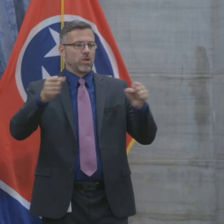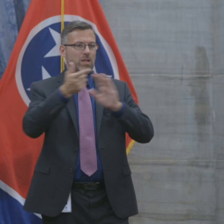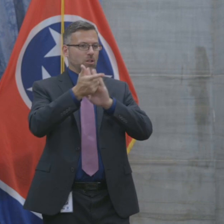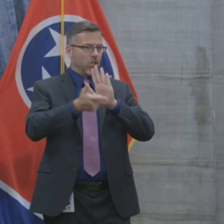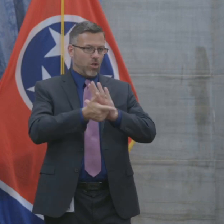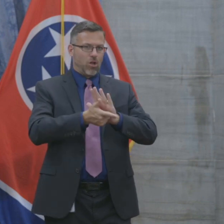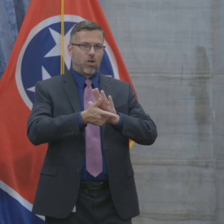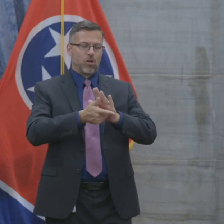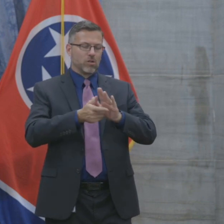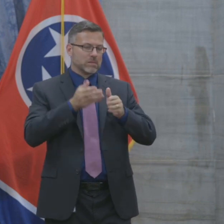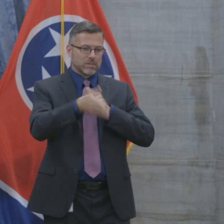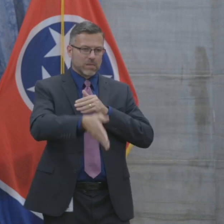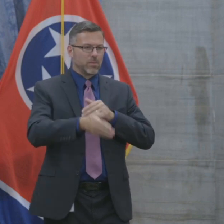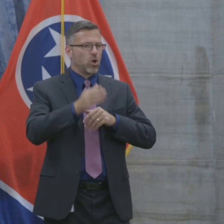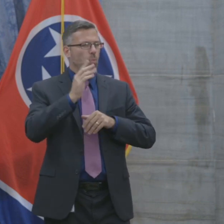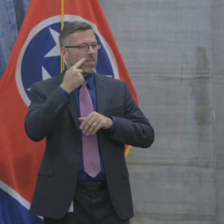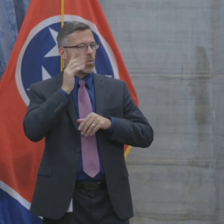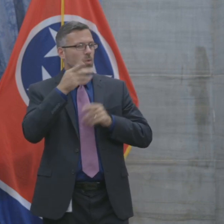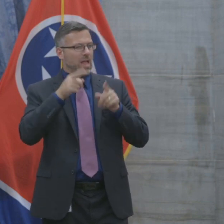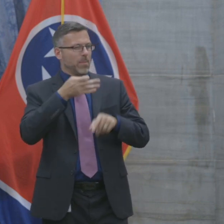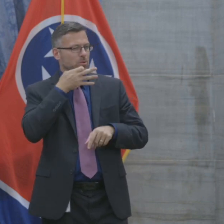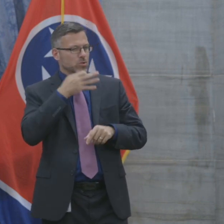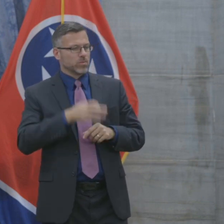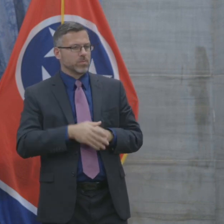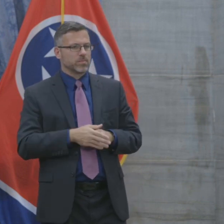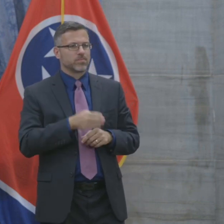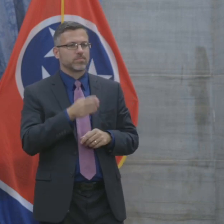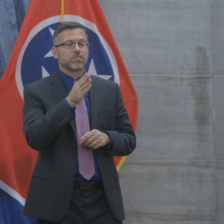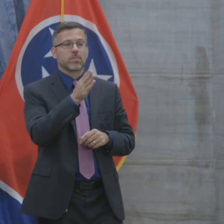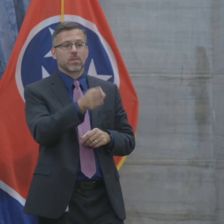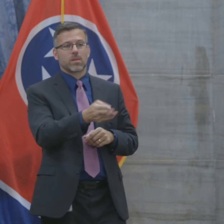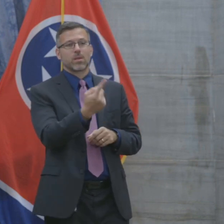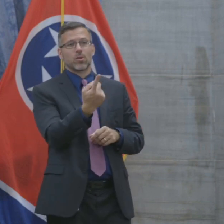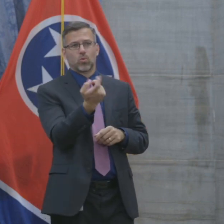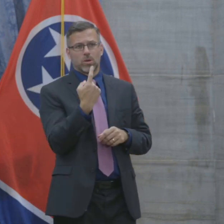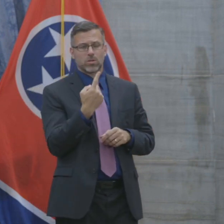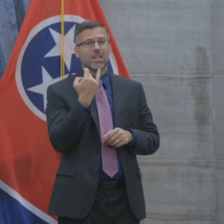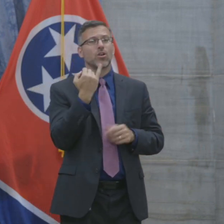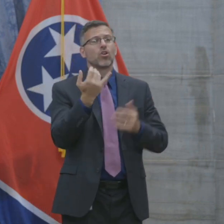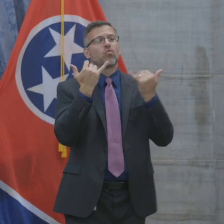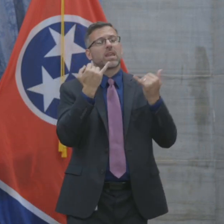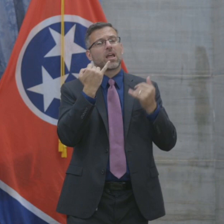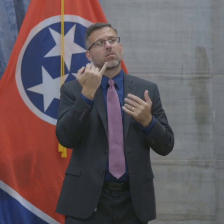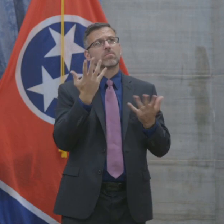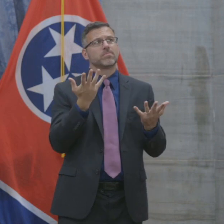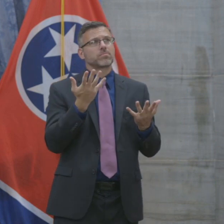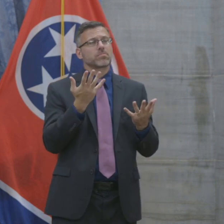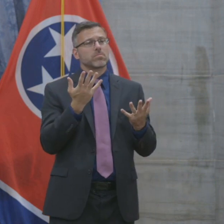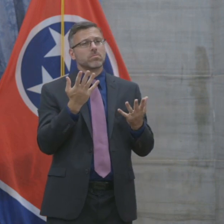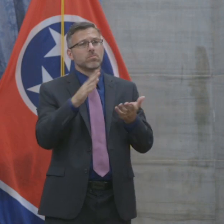transparency,tor greatest level of transparency that we can. We're working toward that end. We believe that we'll have a